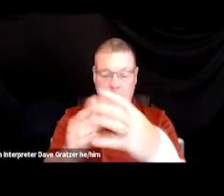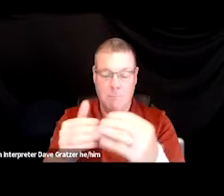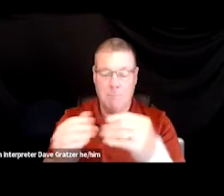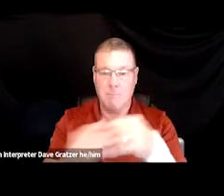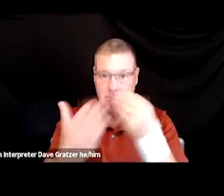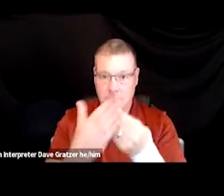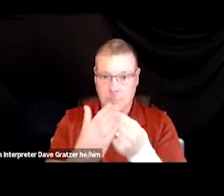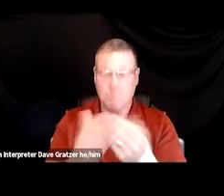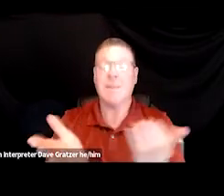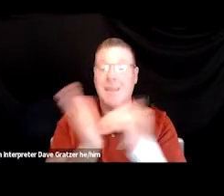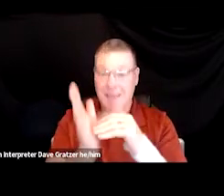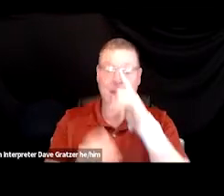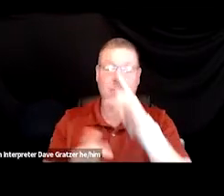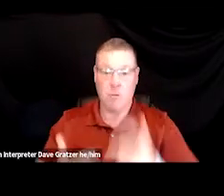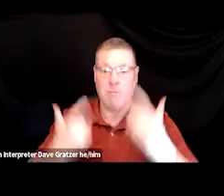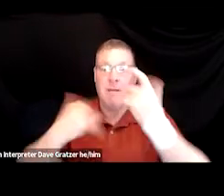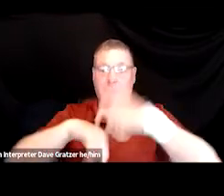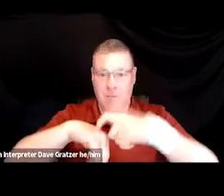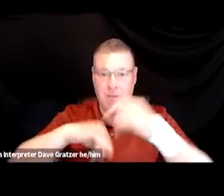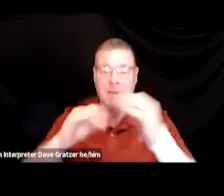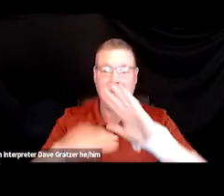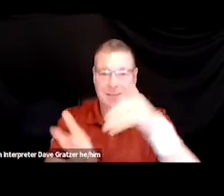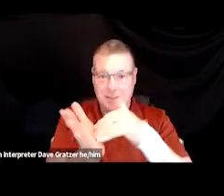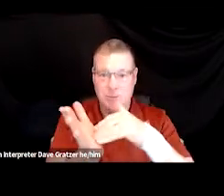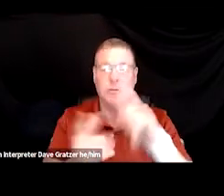Again for the Lifeline centers to expand workforce.